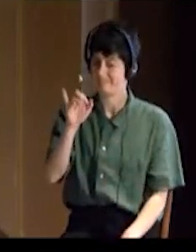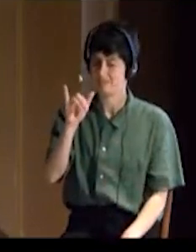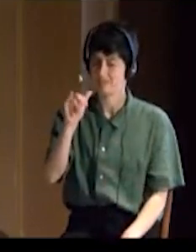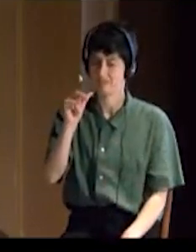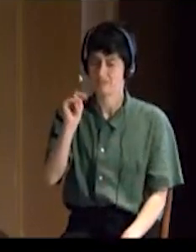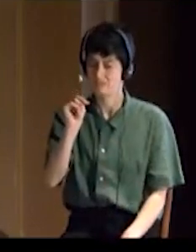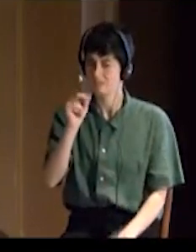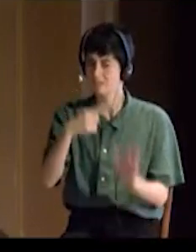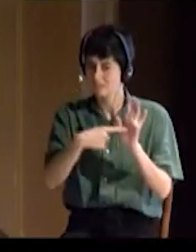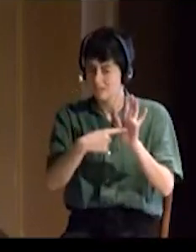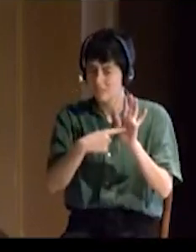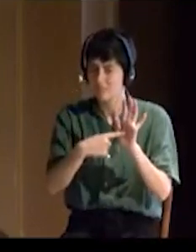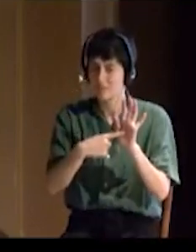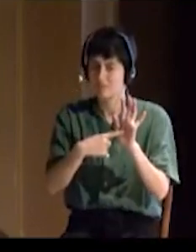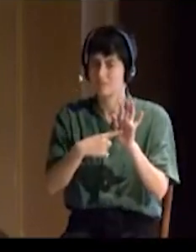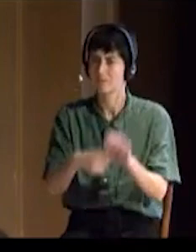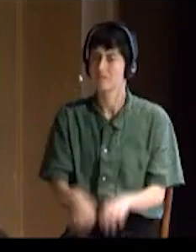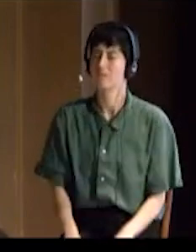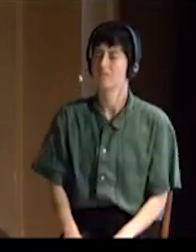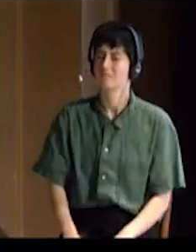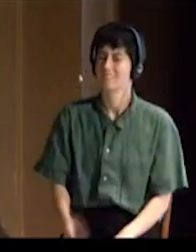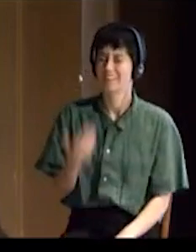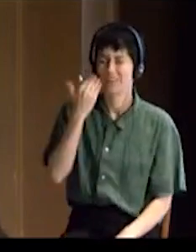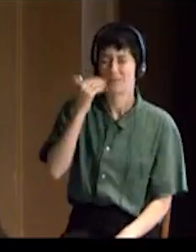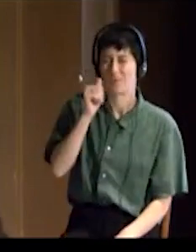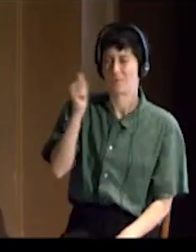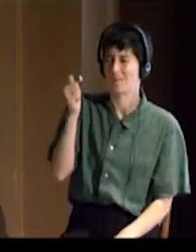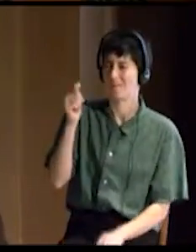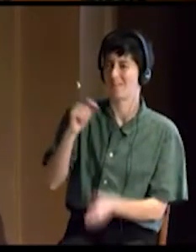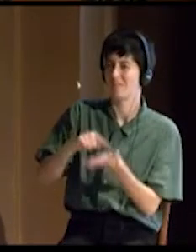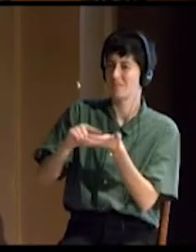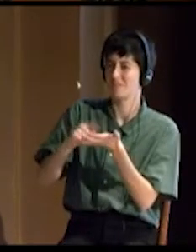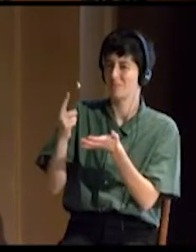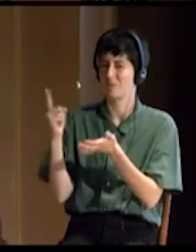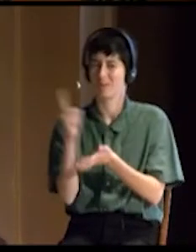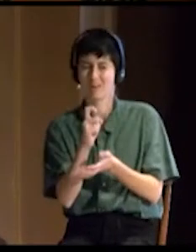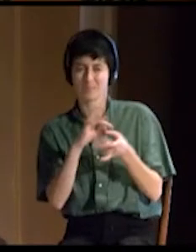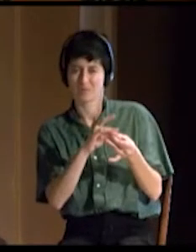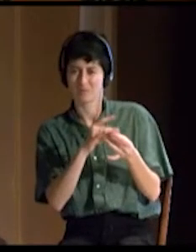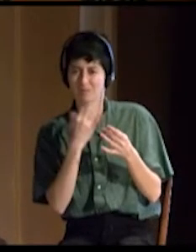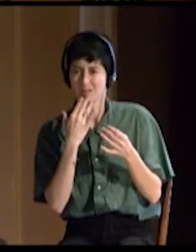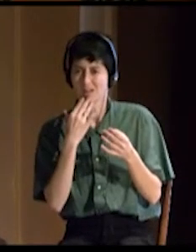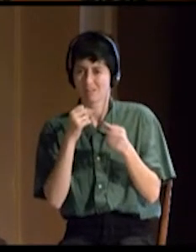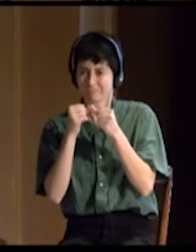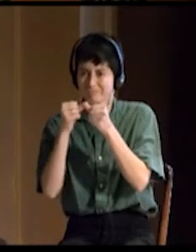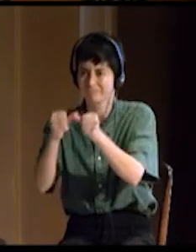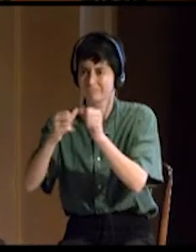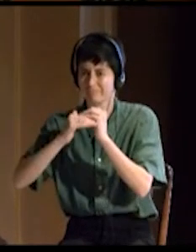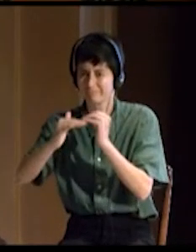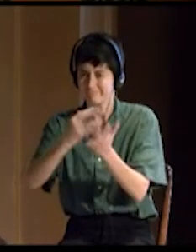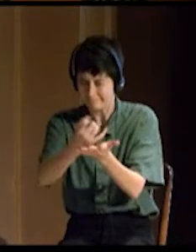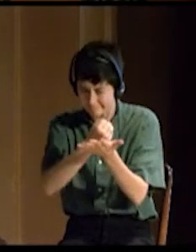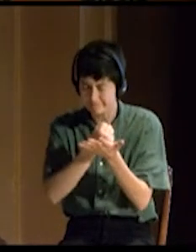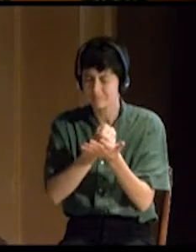do lose a lot of their characters. So adding genetic data is really important to have accurate identifications.